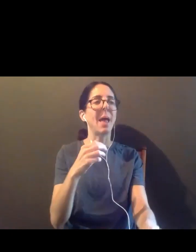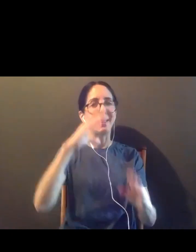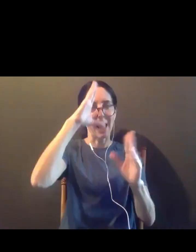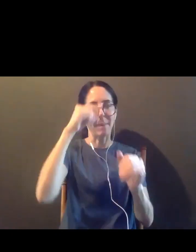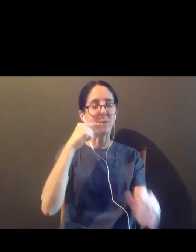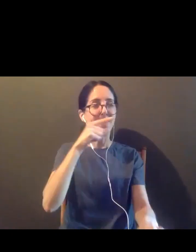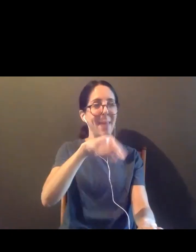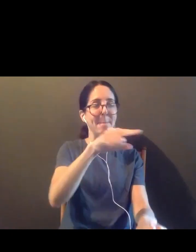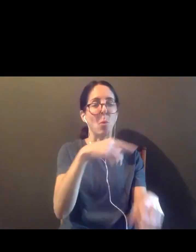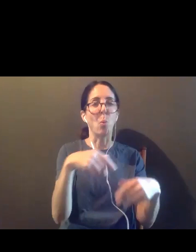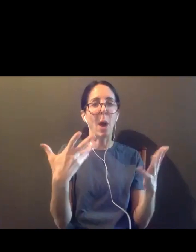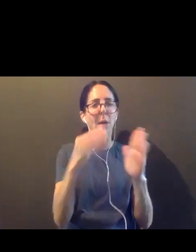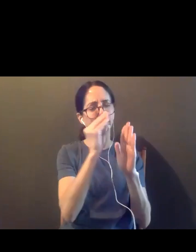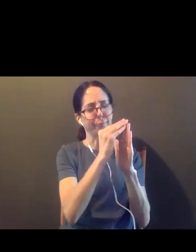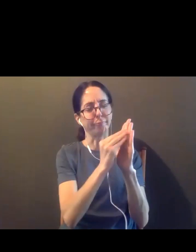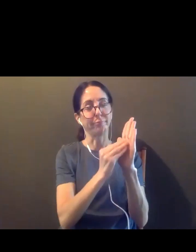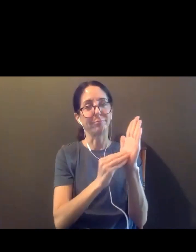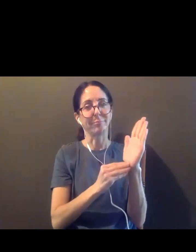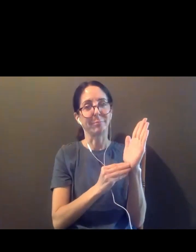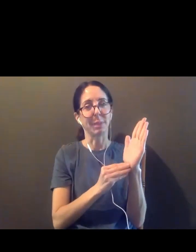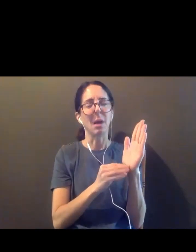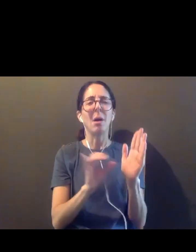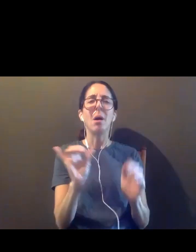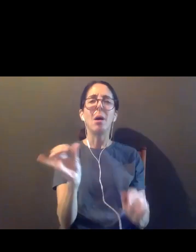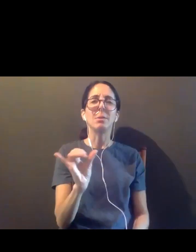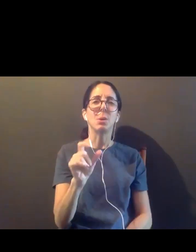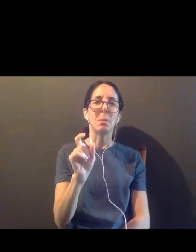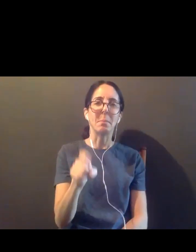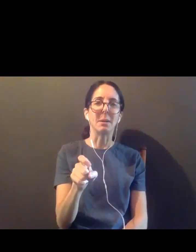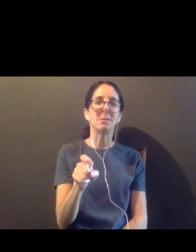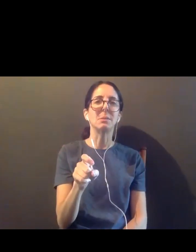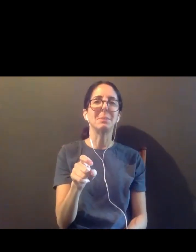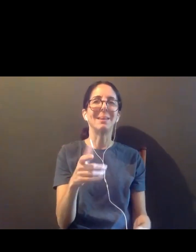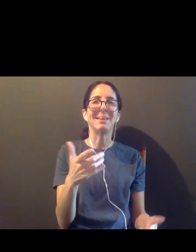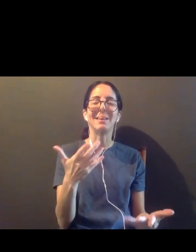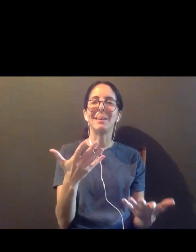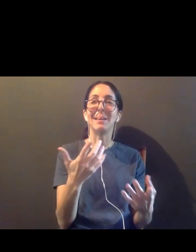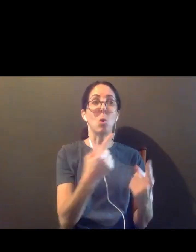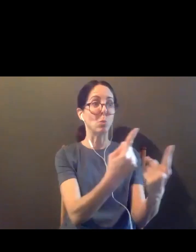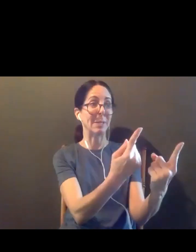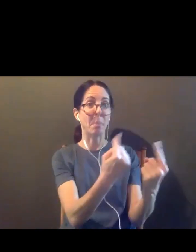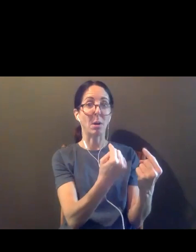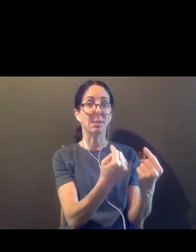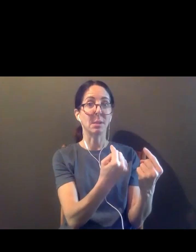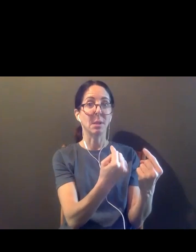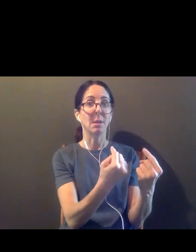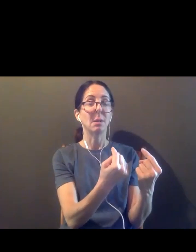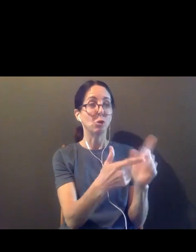And that there must be some sort of response back that you are demonstrating accountability.